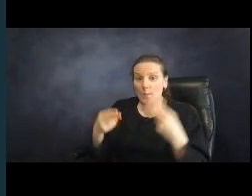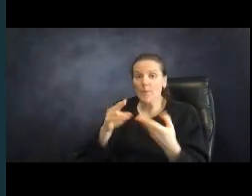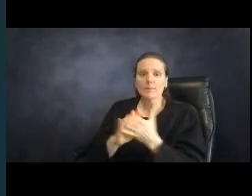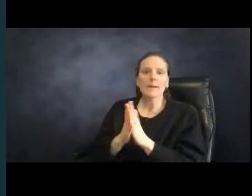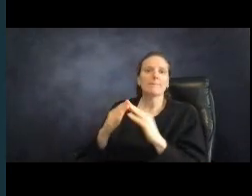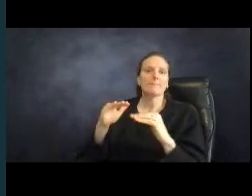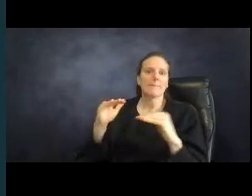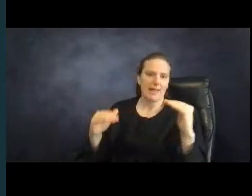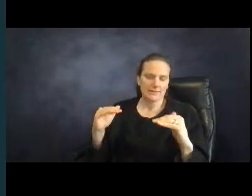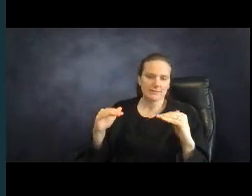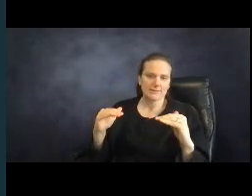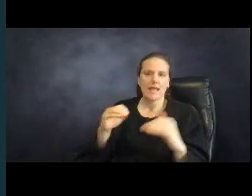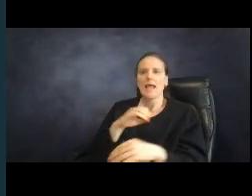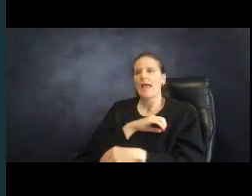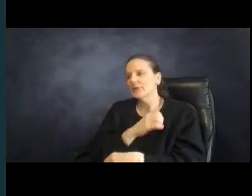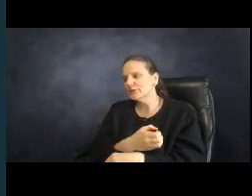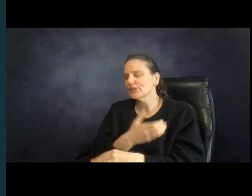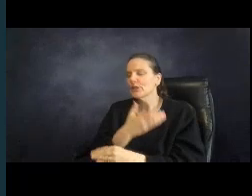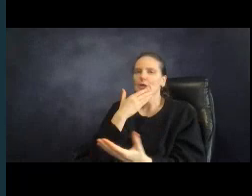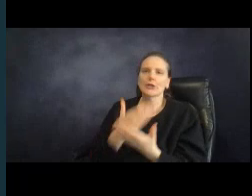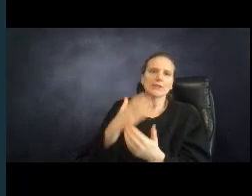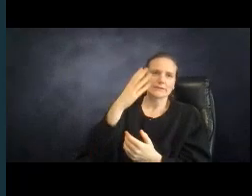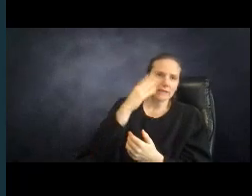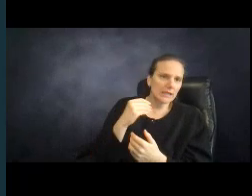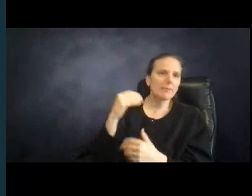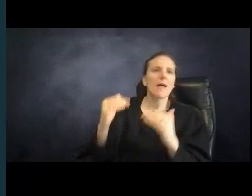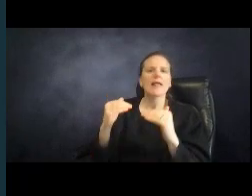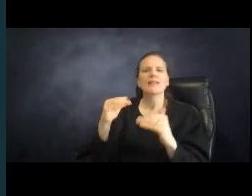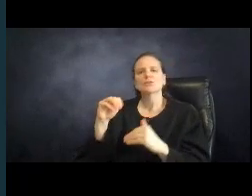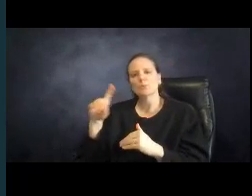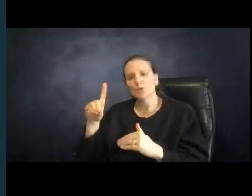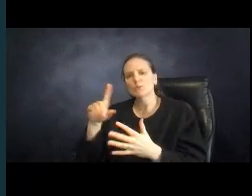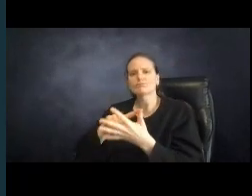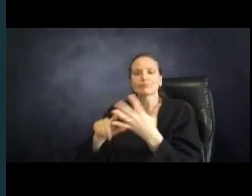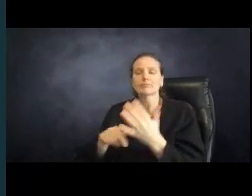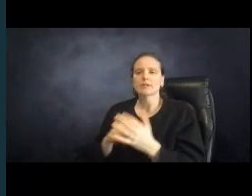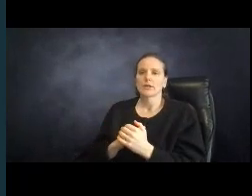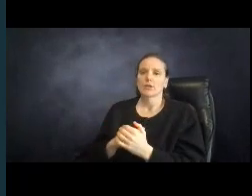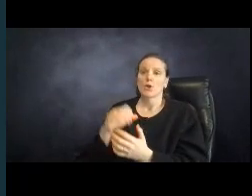we wanna have good sleep, we wanna have balanced moods. Cortisol, the primary stress hormone directly raises blood